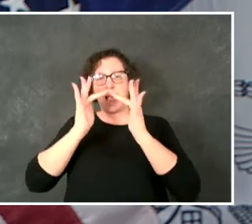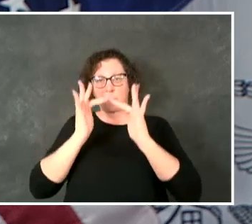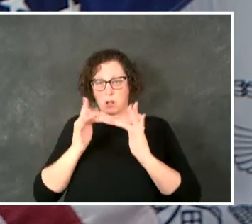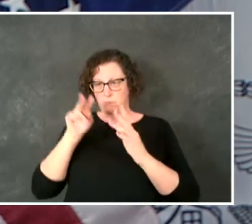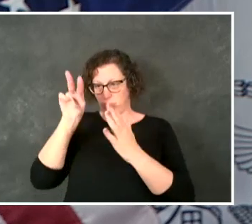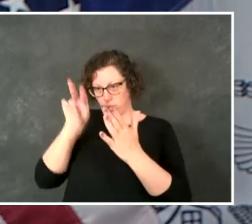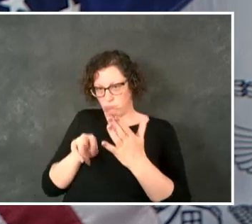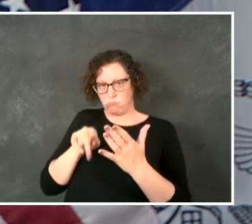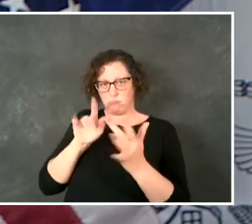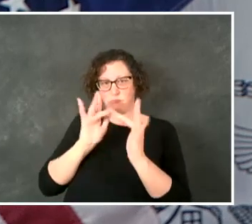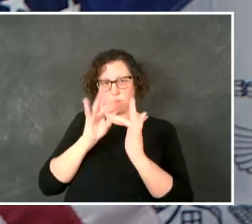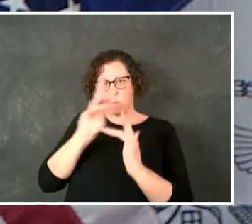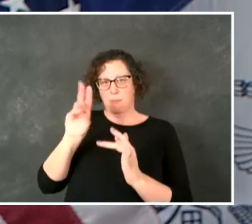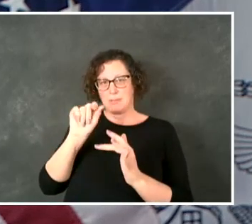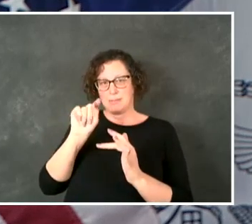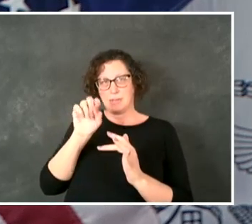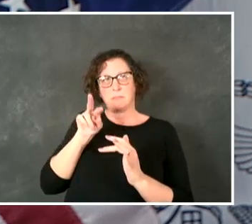WE' HREIINRG RIGHT AWAY AND